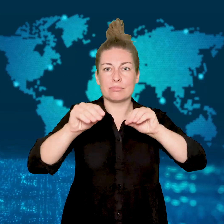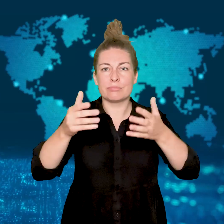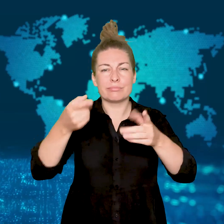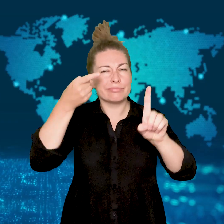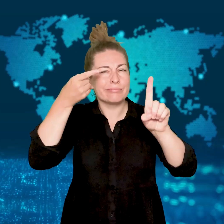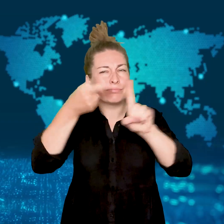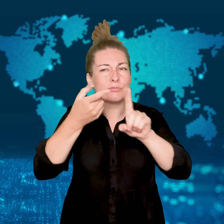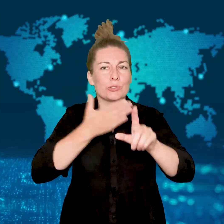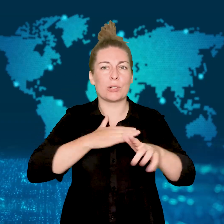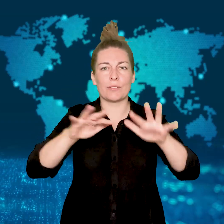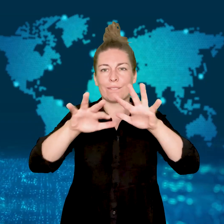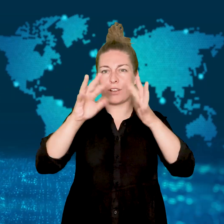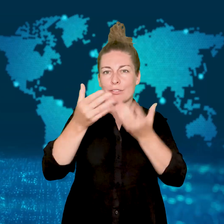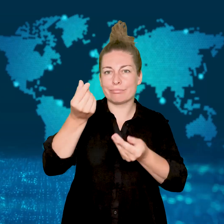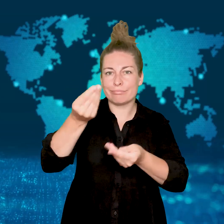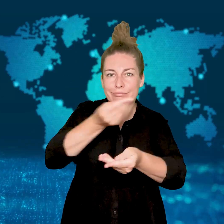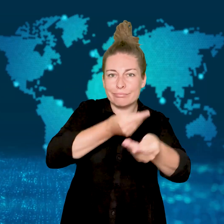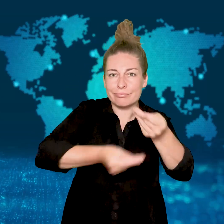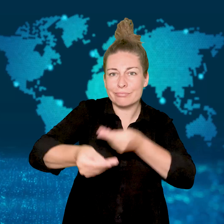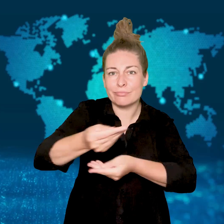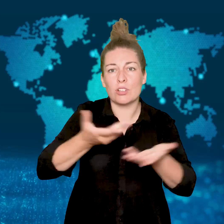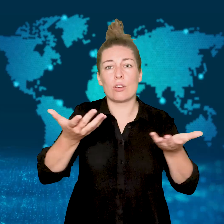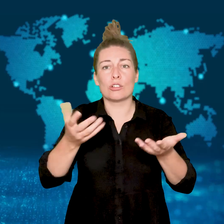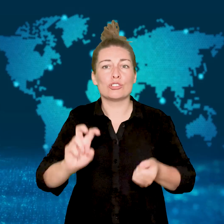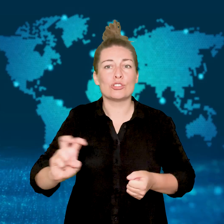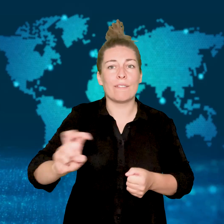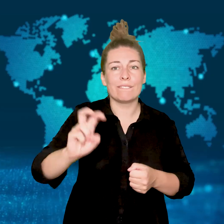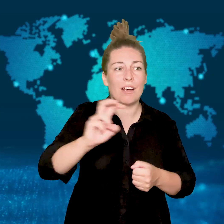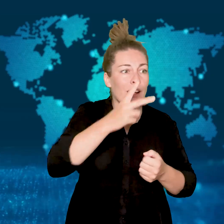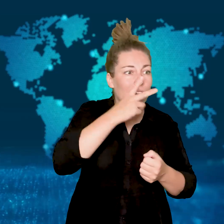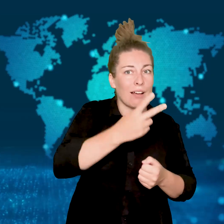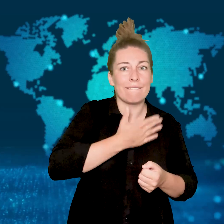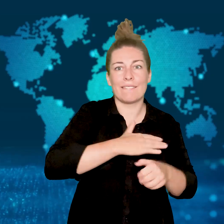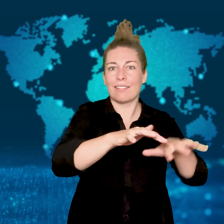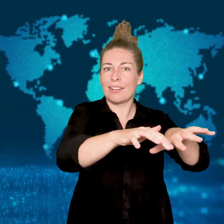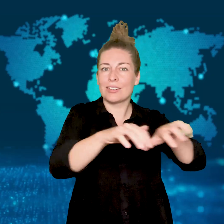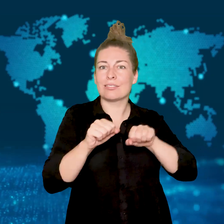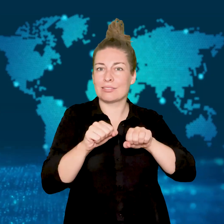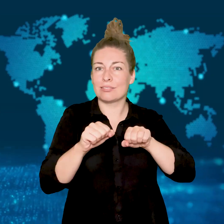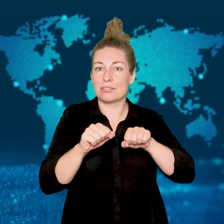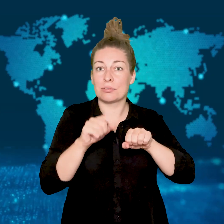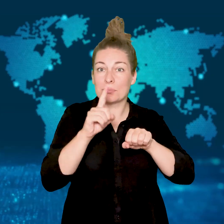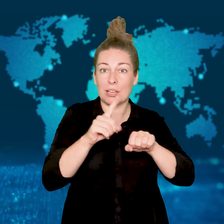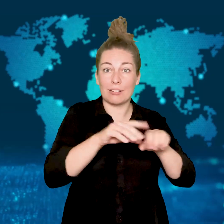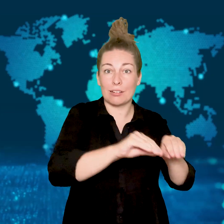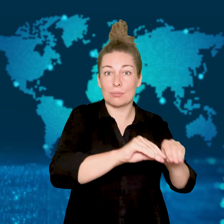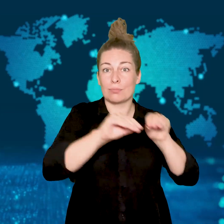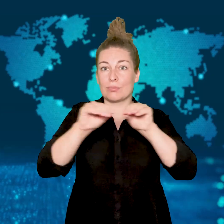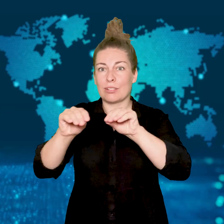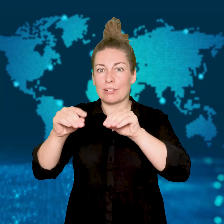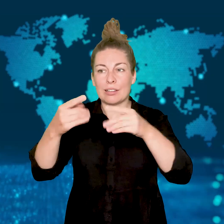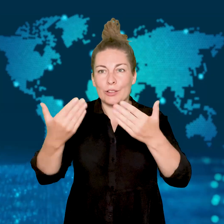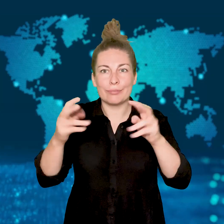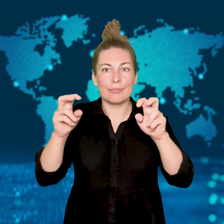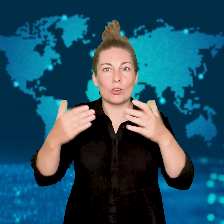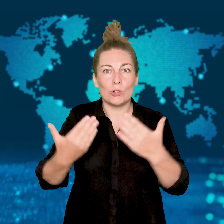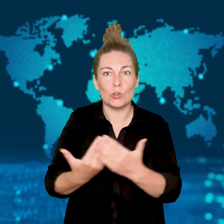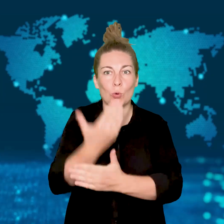As the species spreads and establishes itself in its new home,